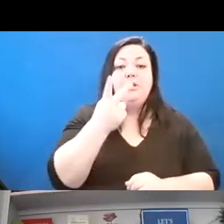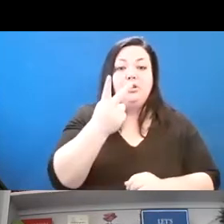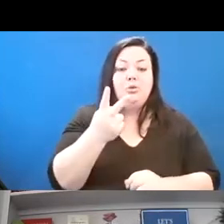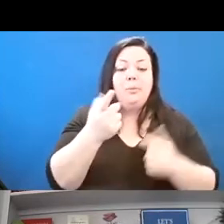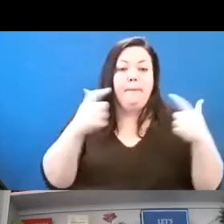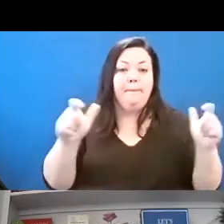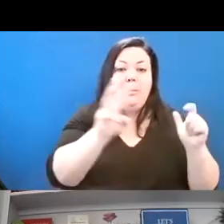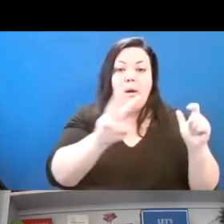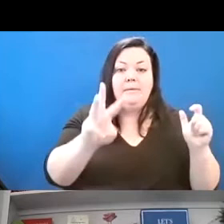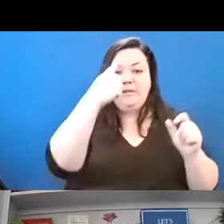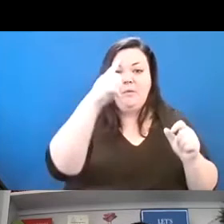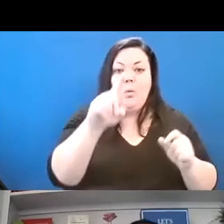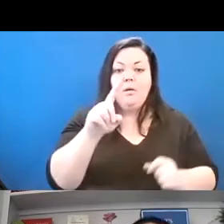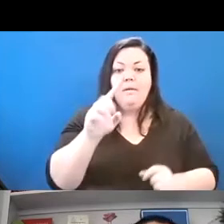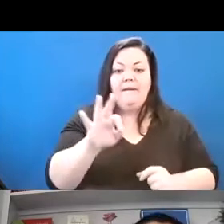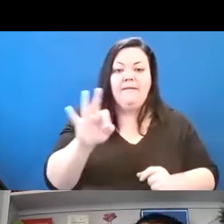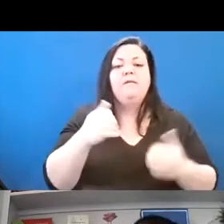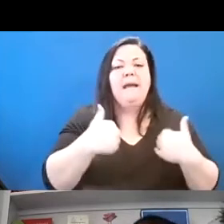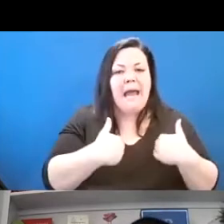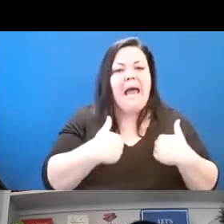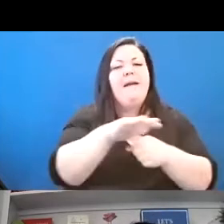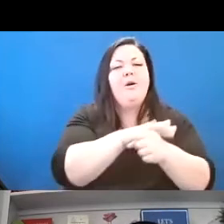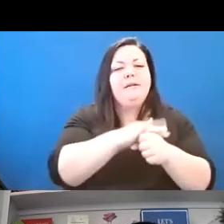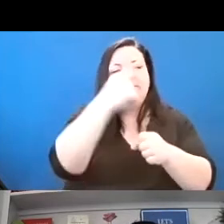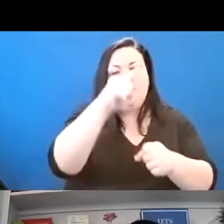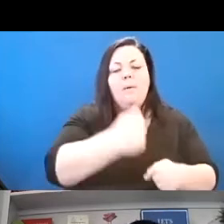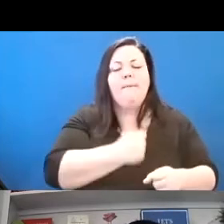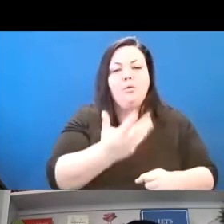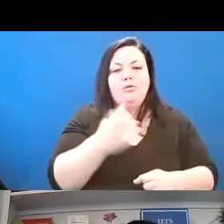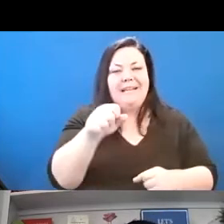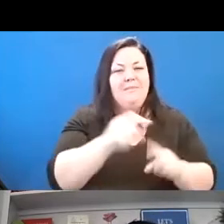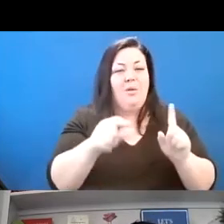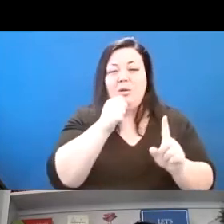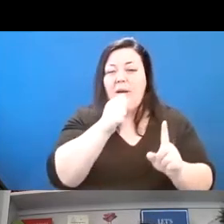they do have areas for poetry but they are not the most well populated so when we start